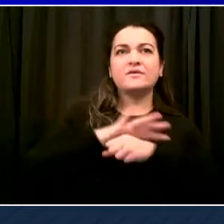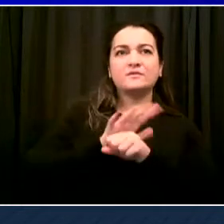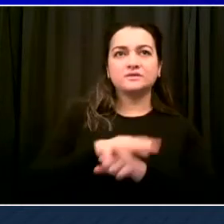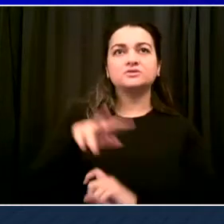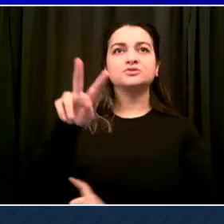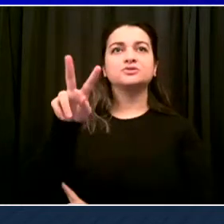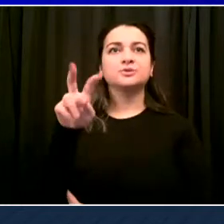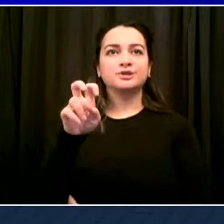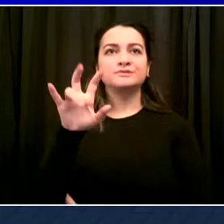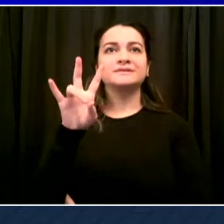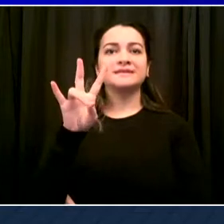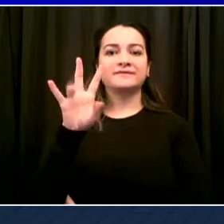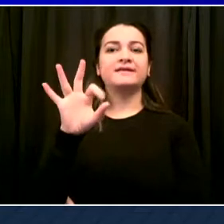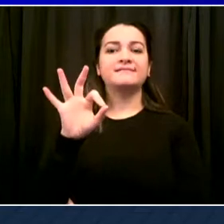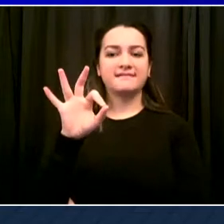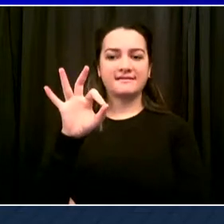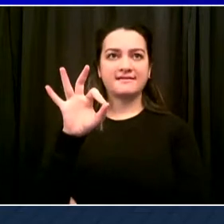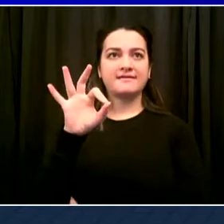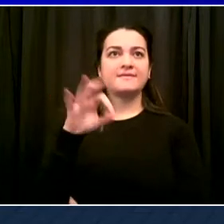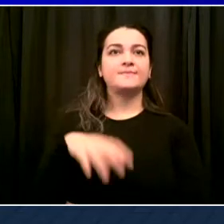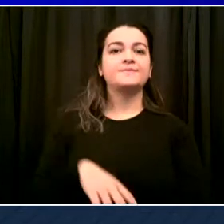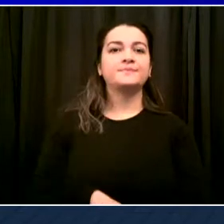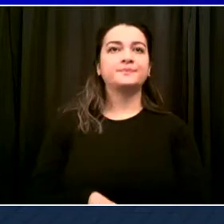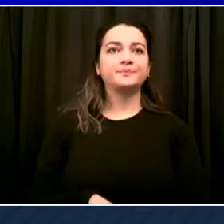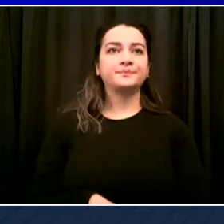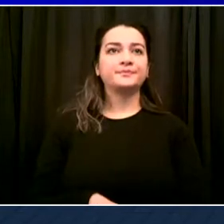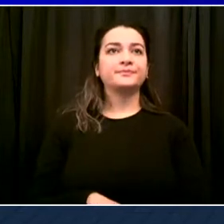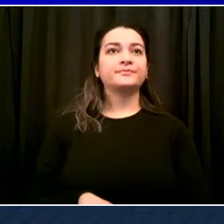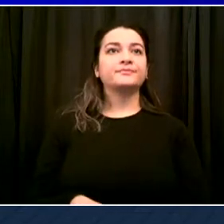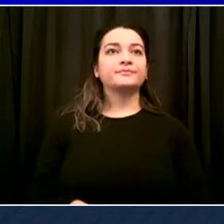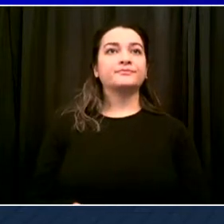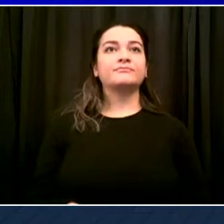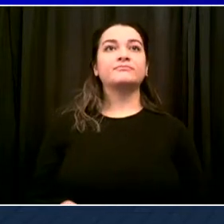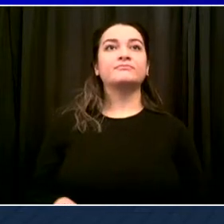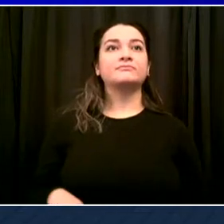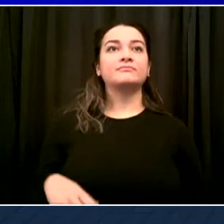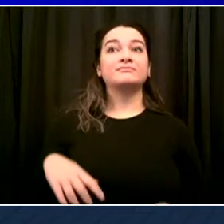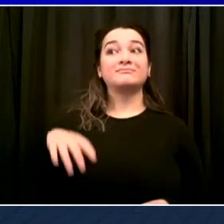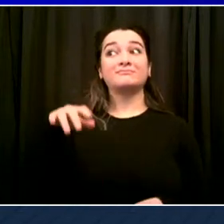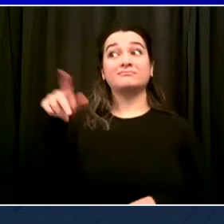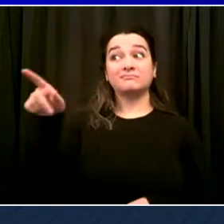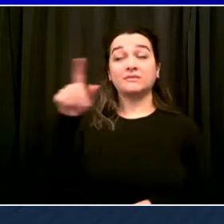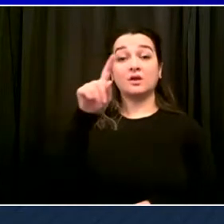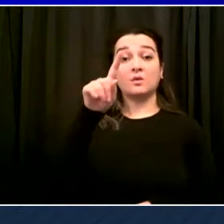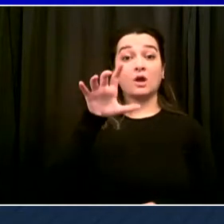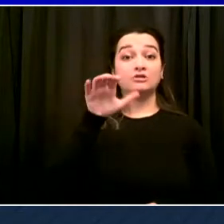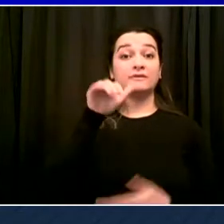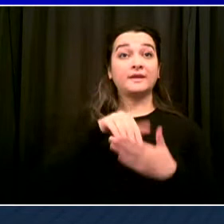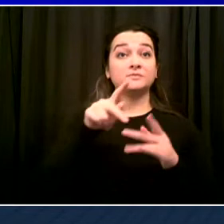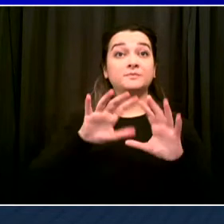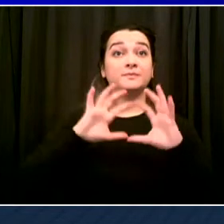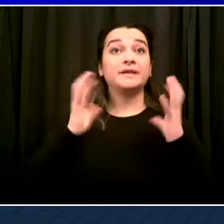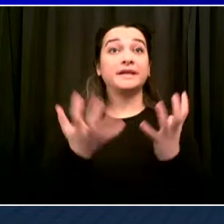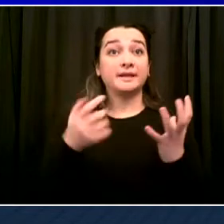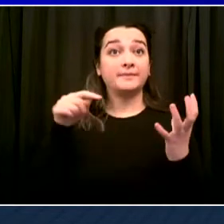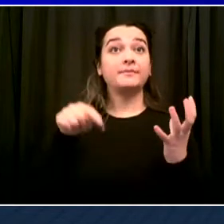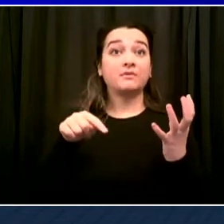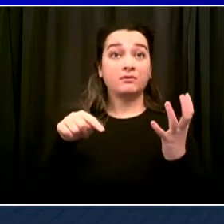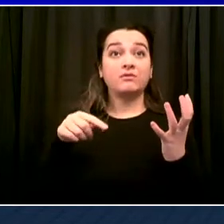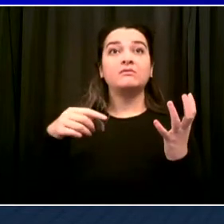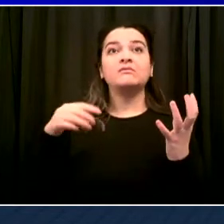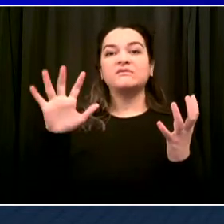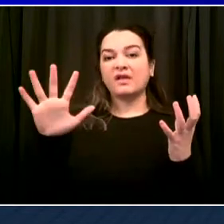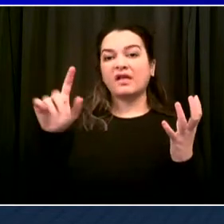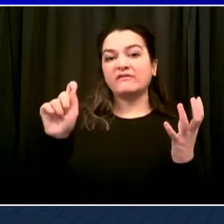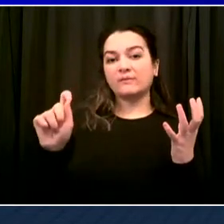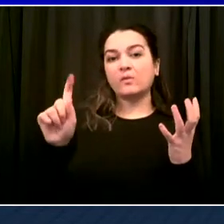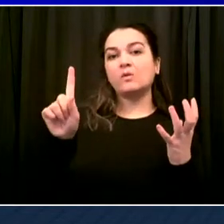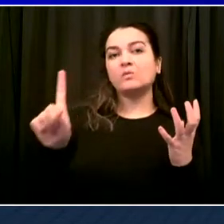NEW YORK K CITY HOSPITALS, 279